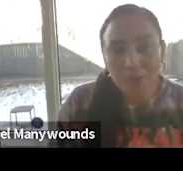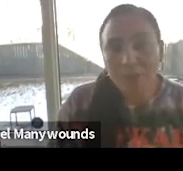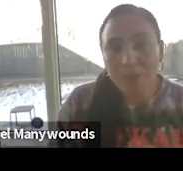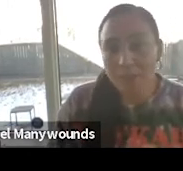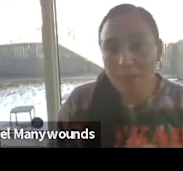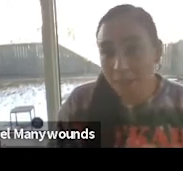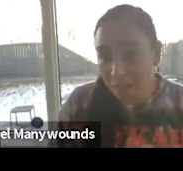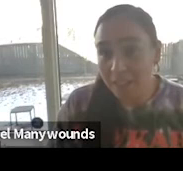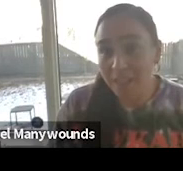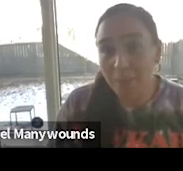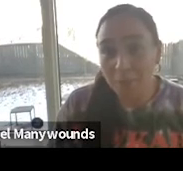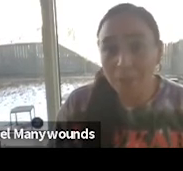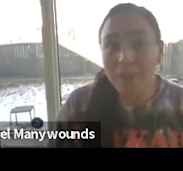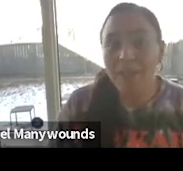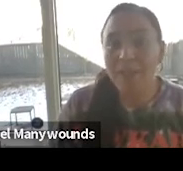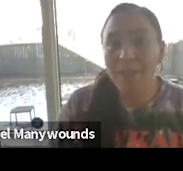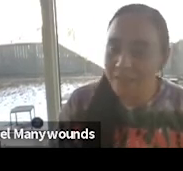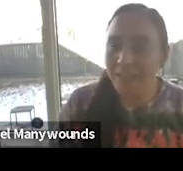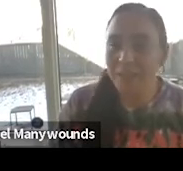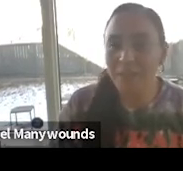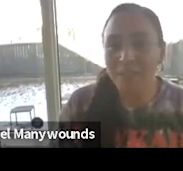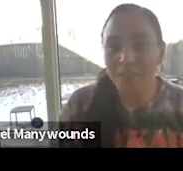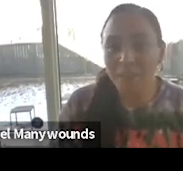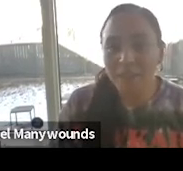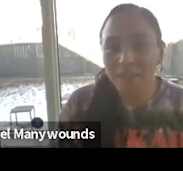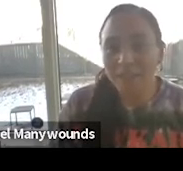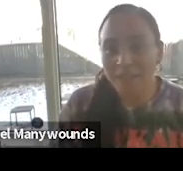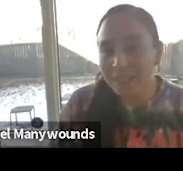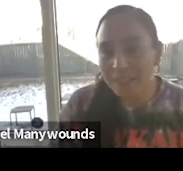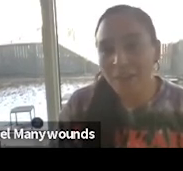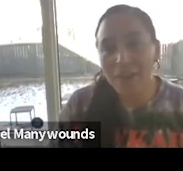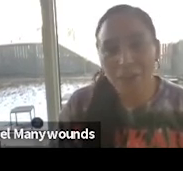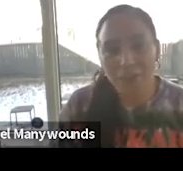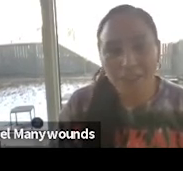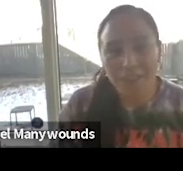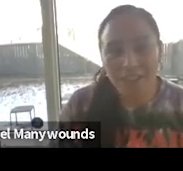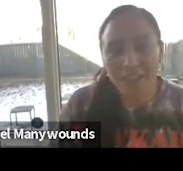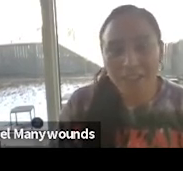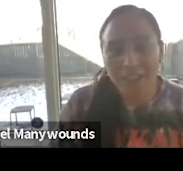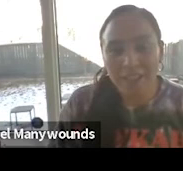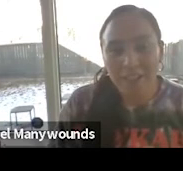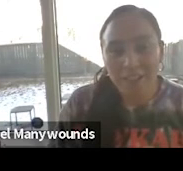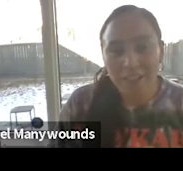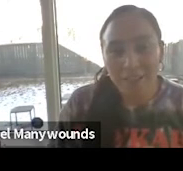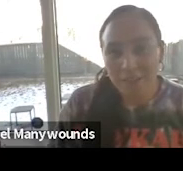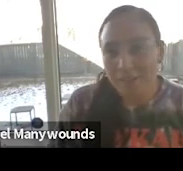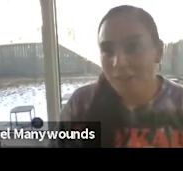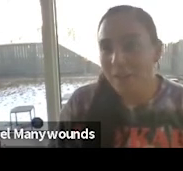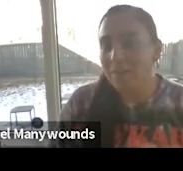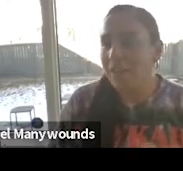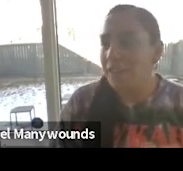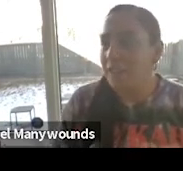we're just talking about anti racism. This this is not addressing the, you know, I find like,